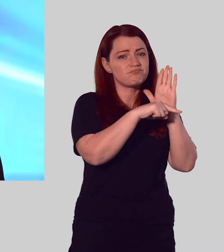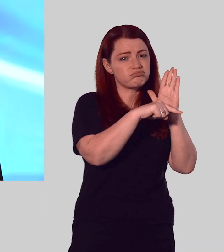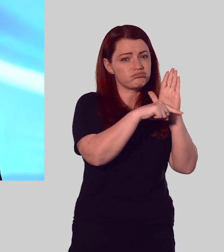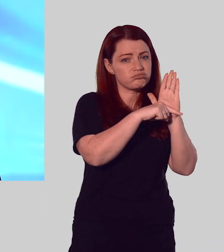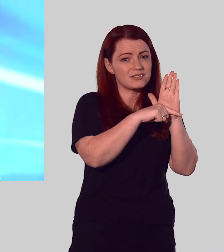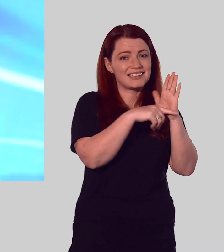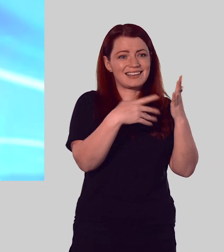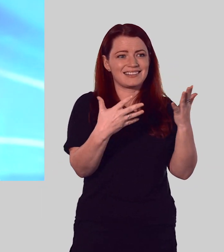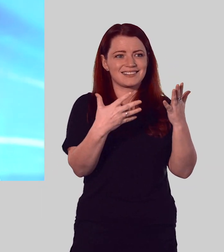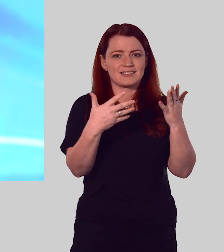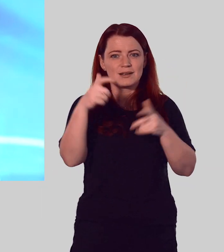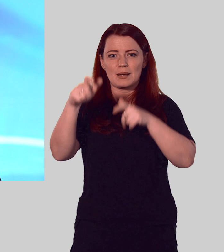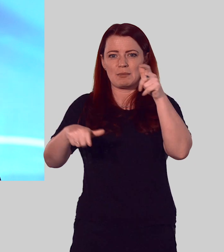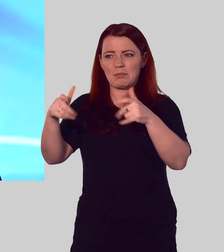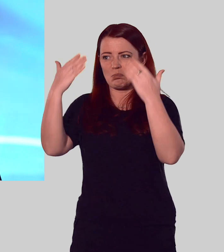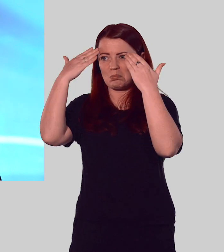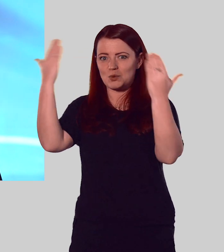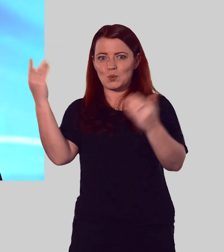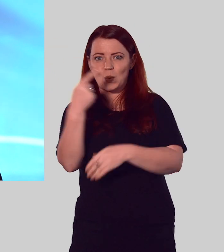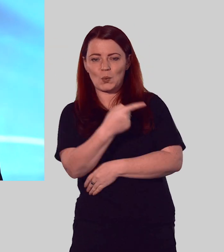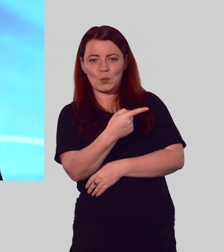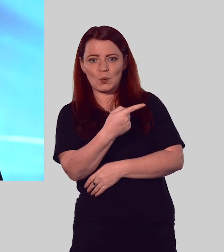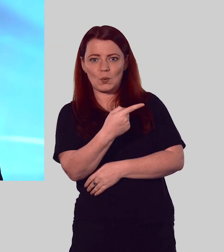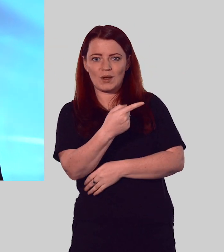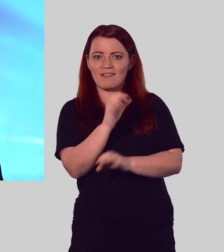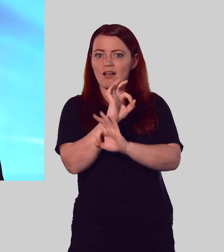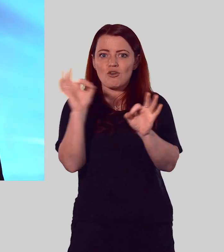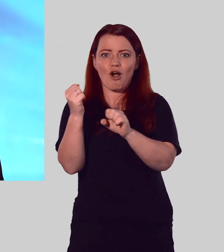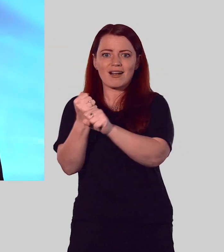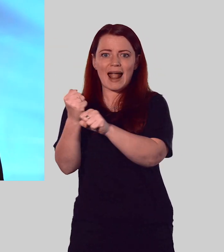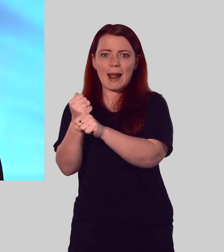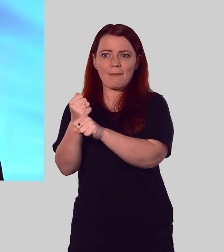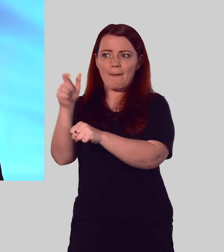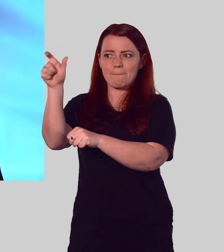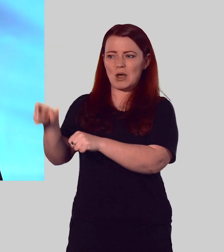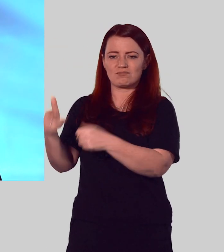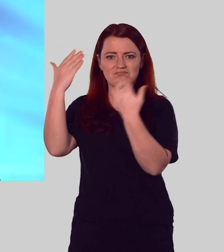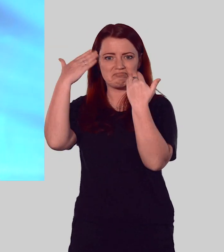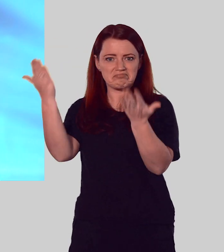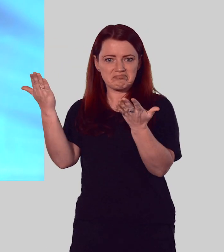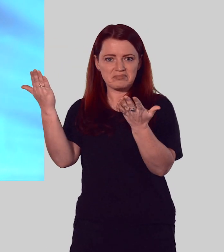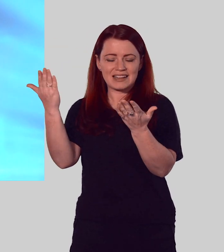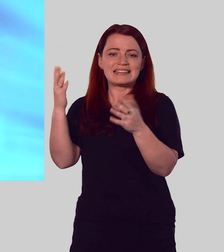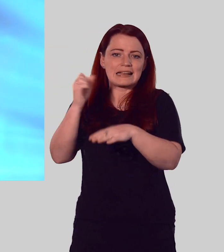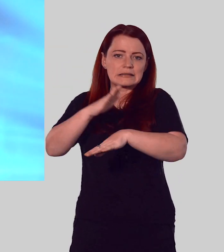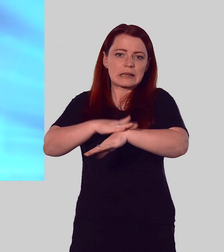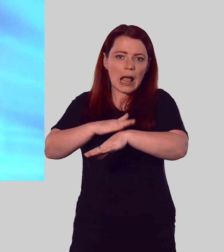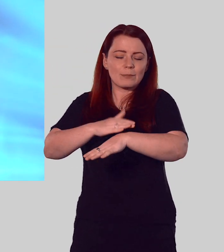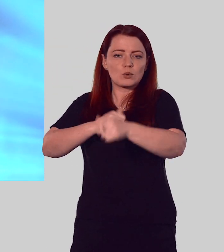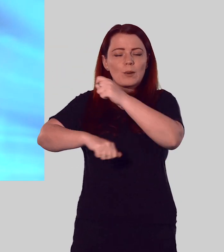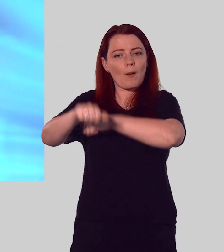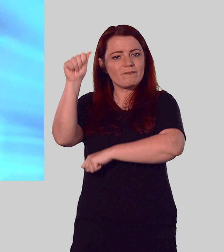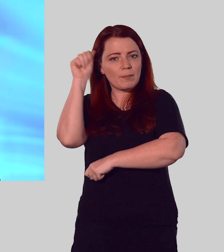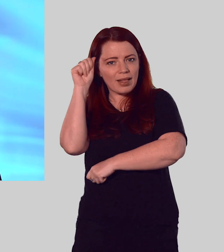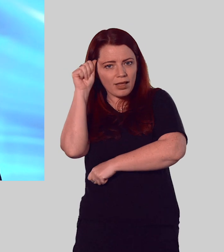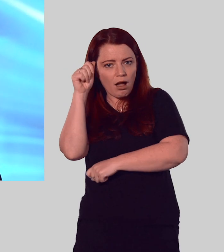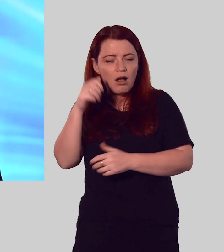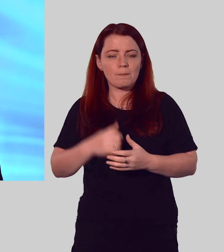unfamiliar to non-gamers and takes more time to customise than the platforms I've just discussed, however if you want a level